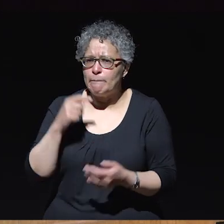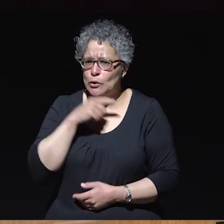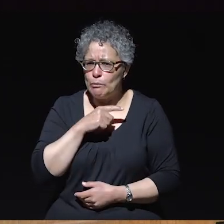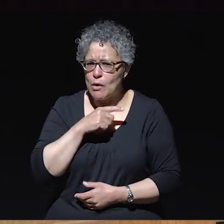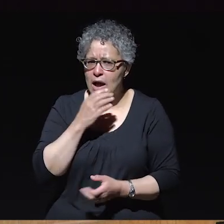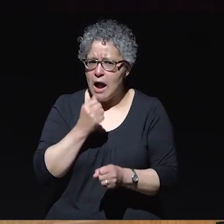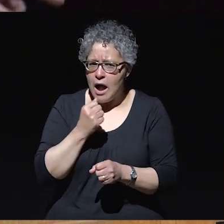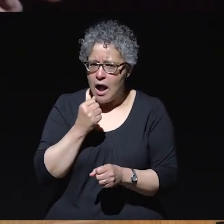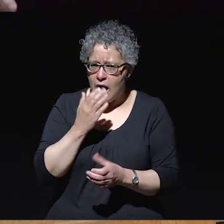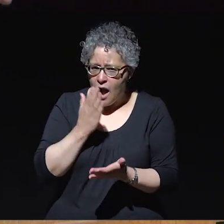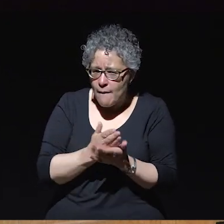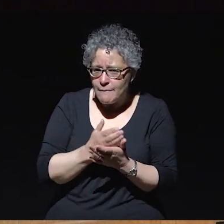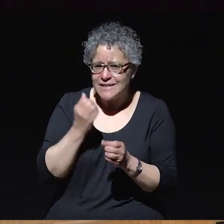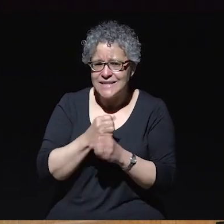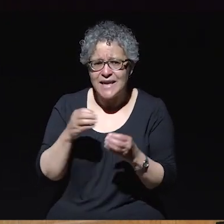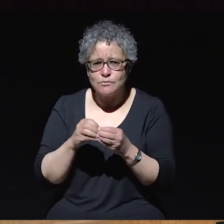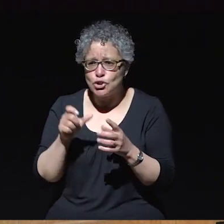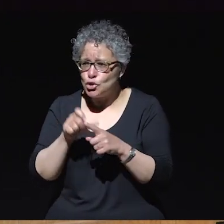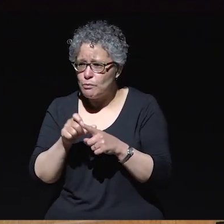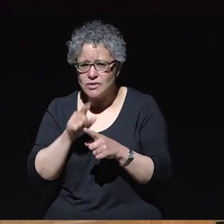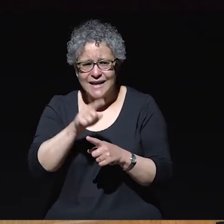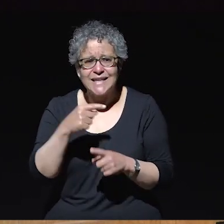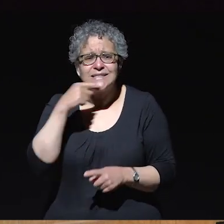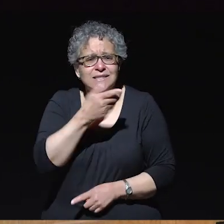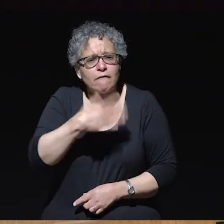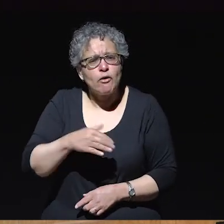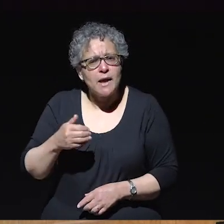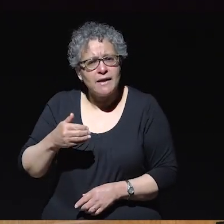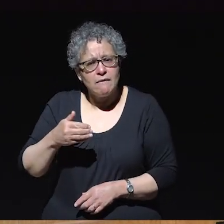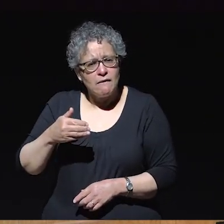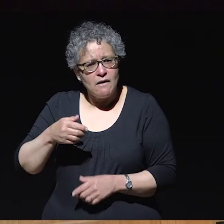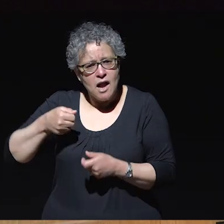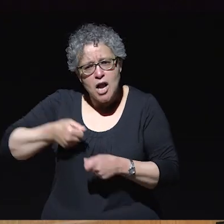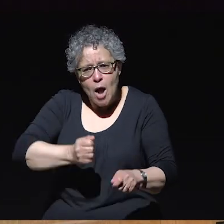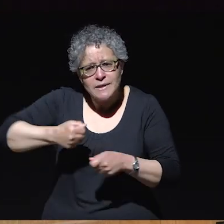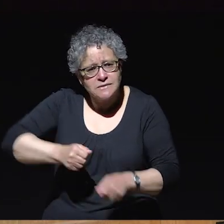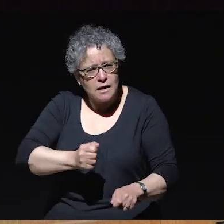he's the son of a carpenter. So, what Kehinde is responding to, the sort of aristocratic...